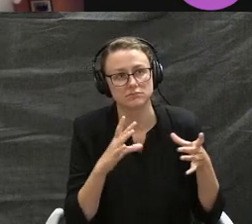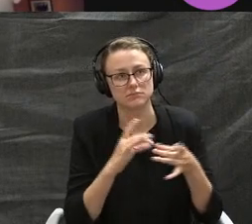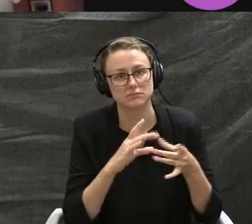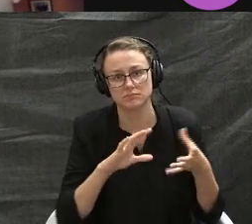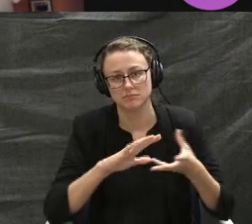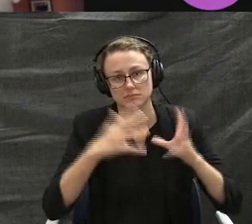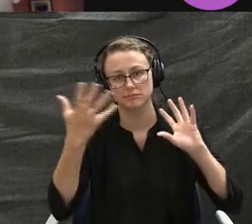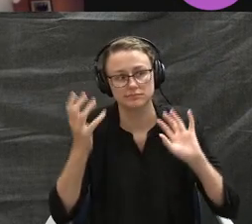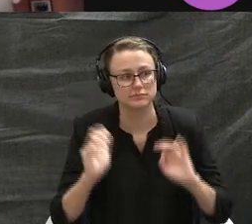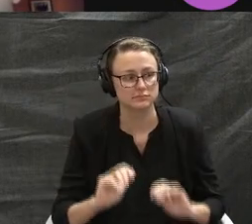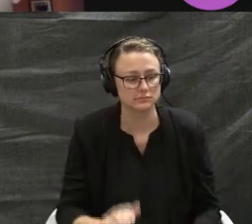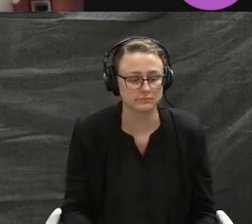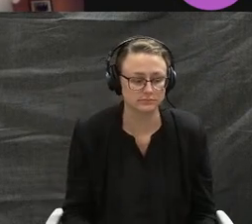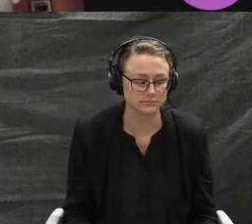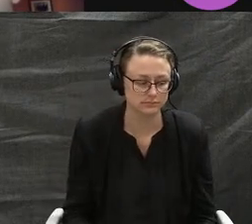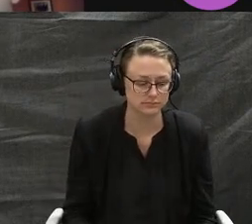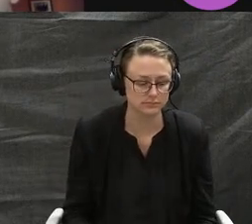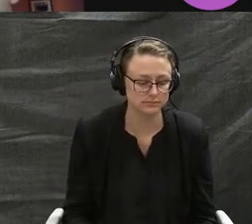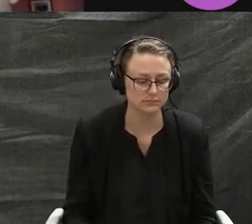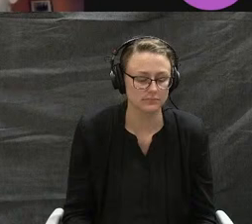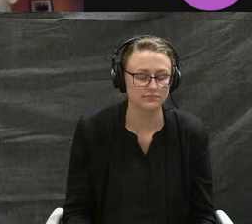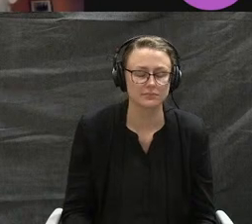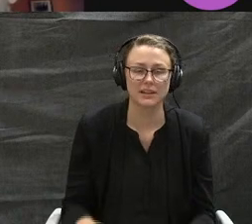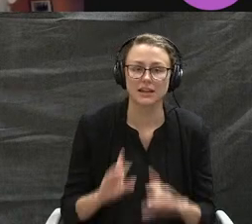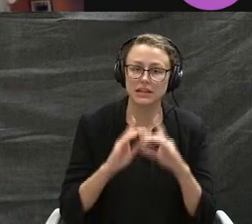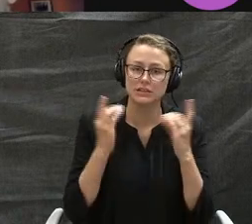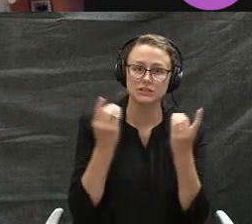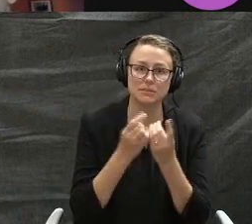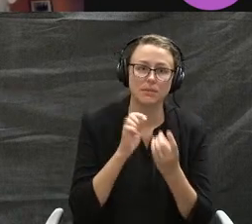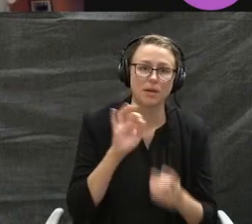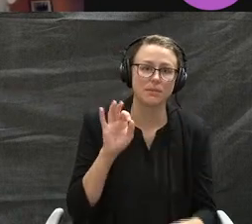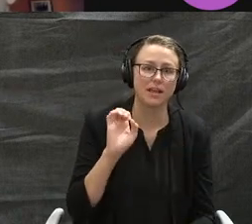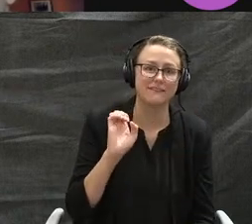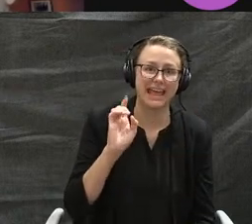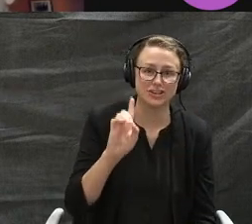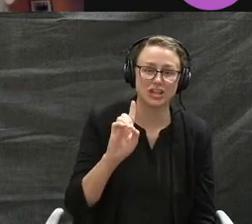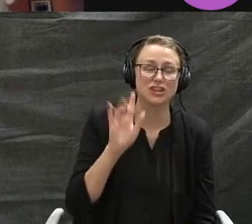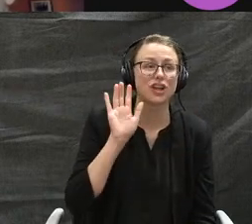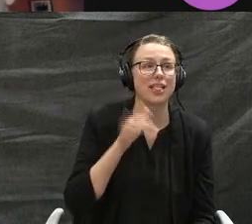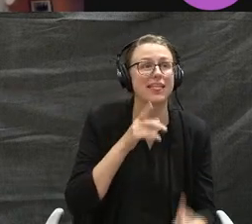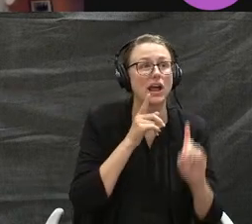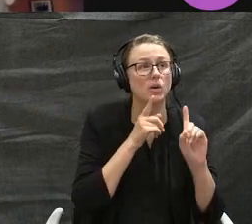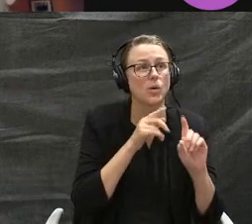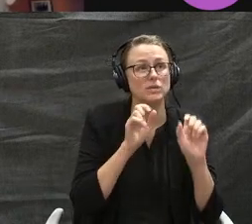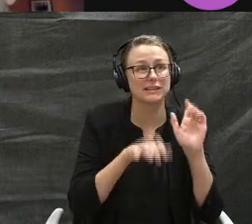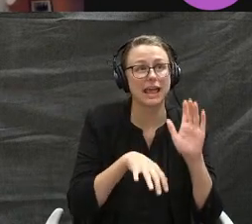And then sort of Education. As a side note, those goals can be found. A state of Minnesota.